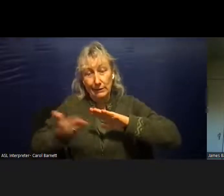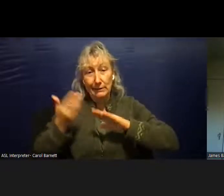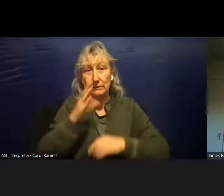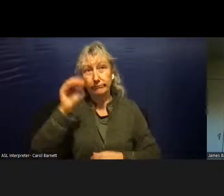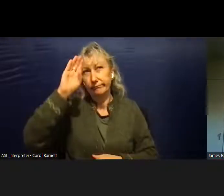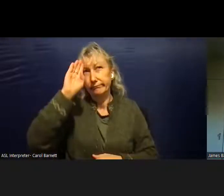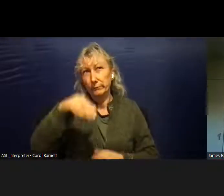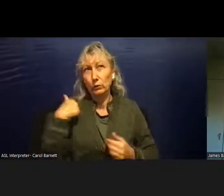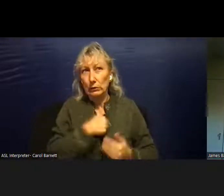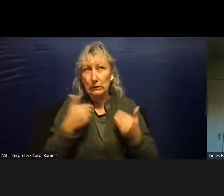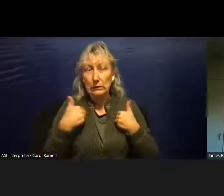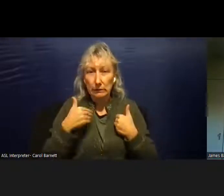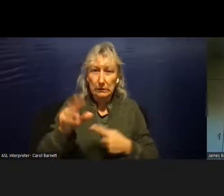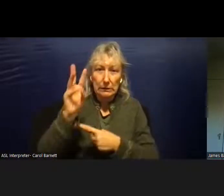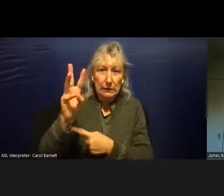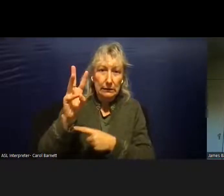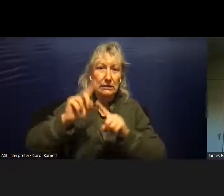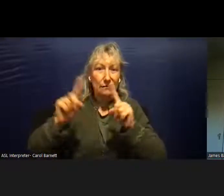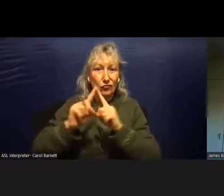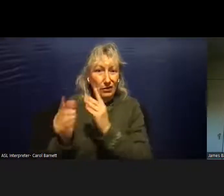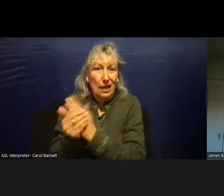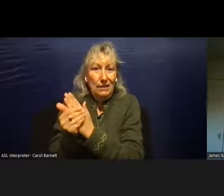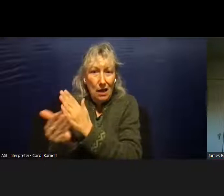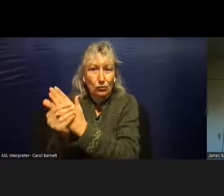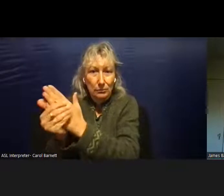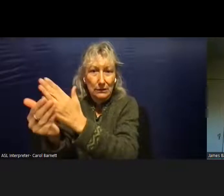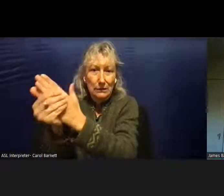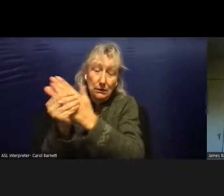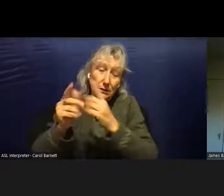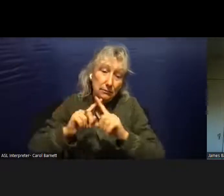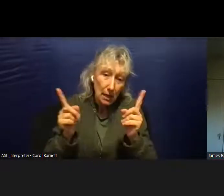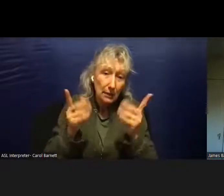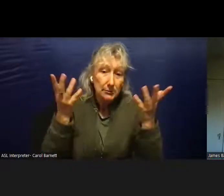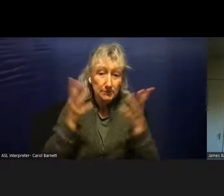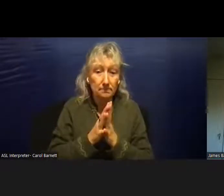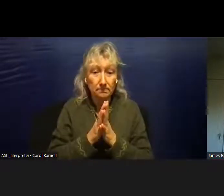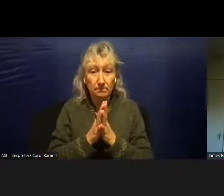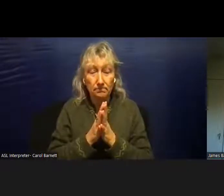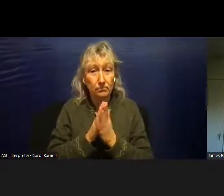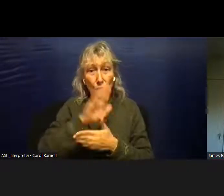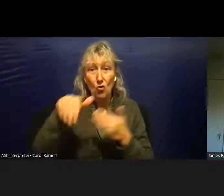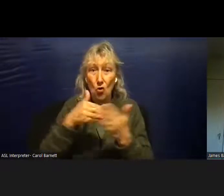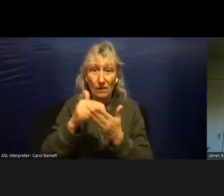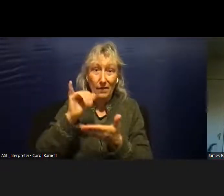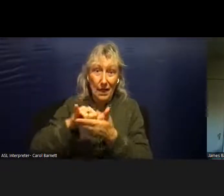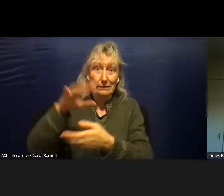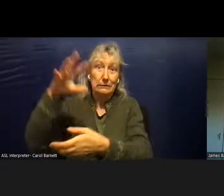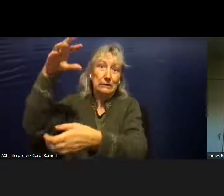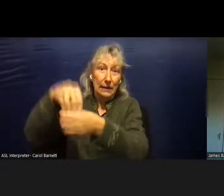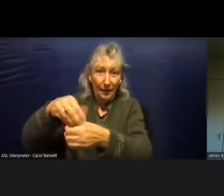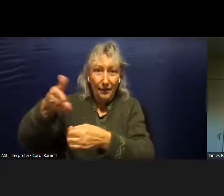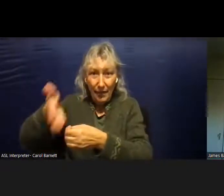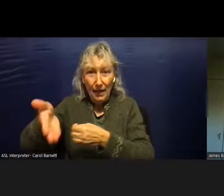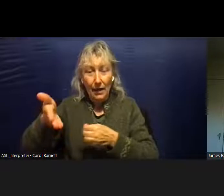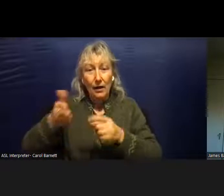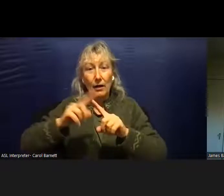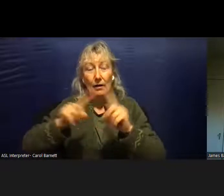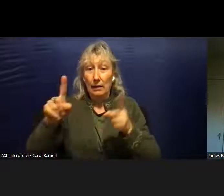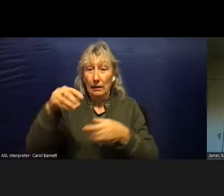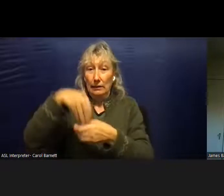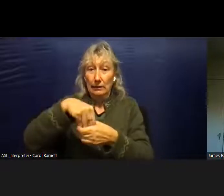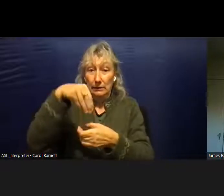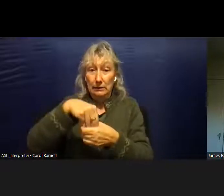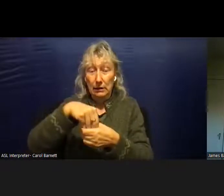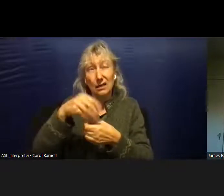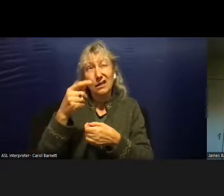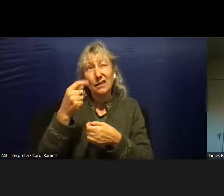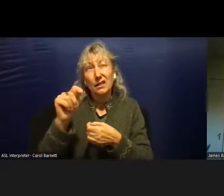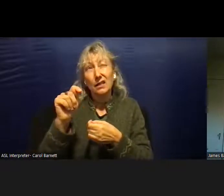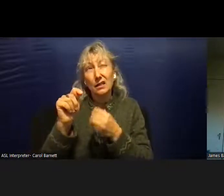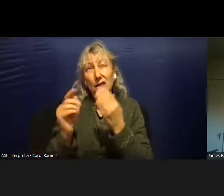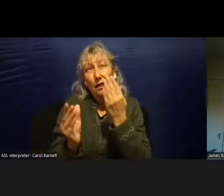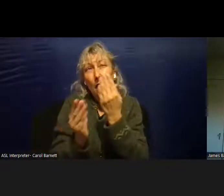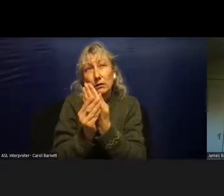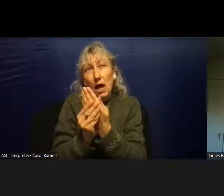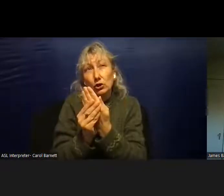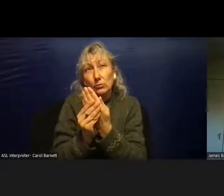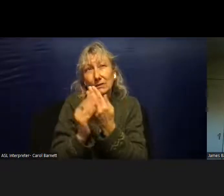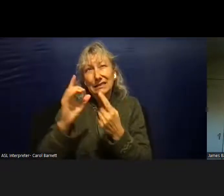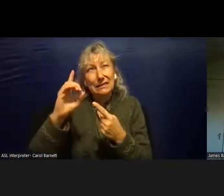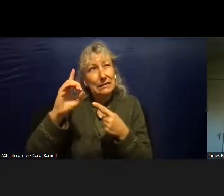As well. But this is these are smaller brands to just expand whatever existing program you have.